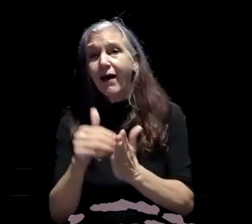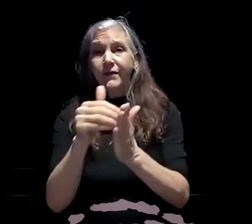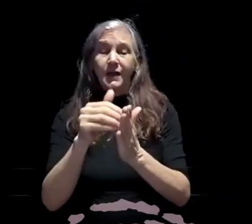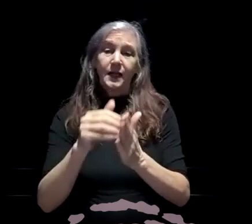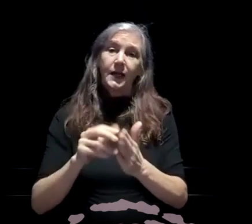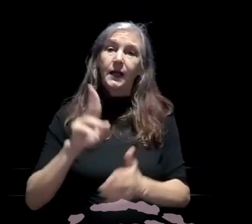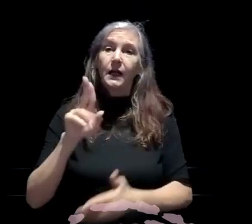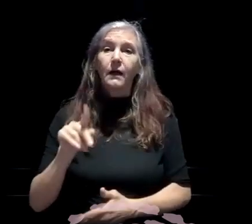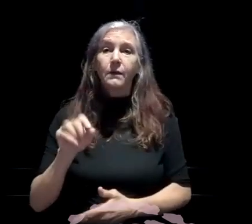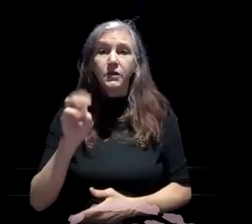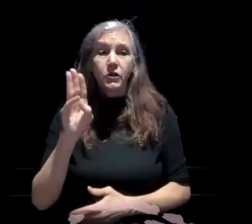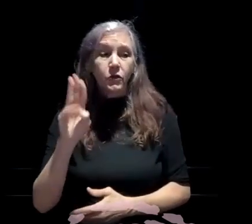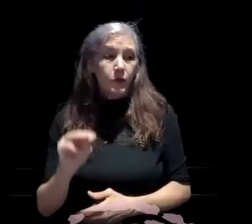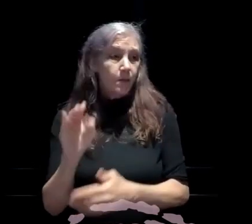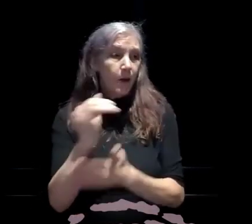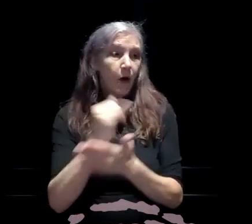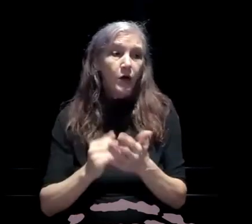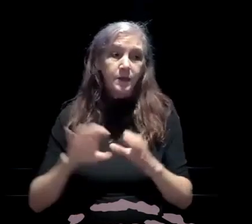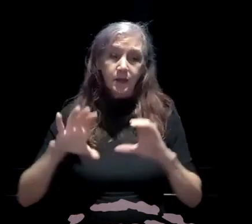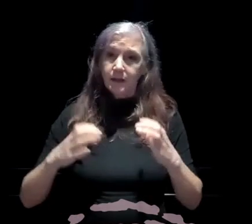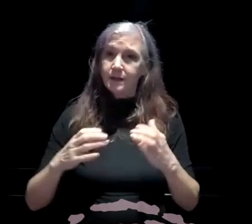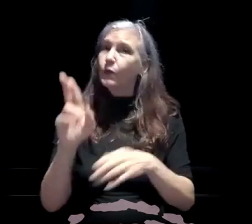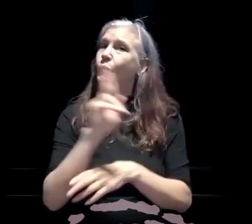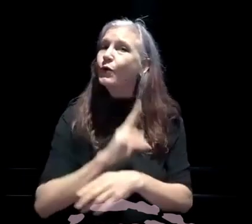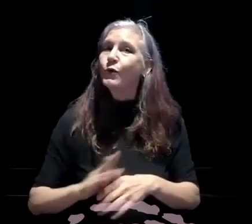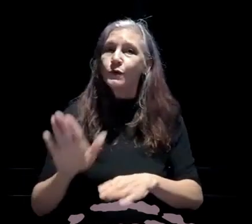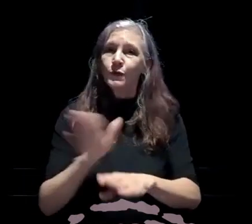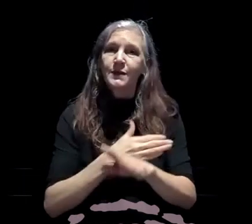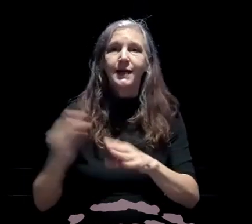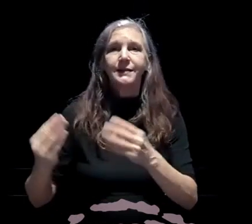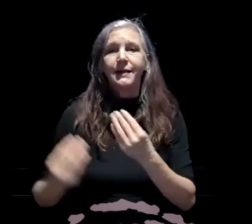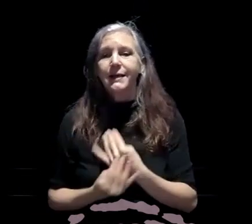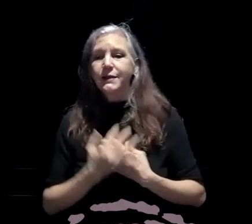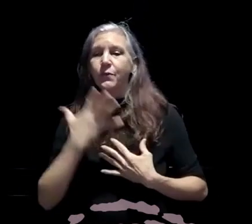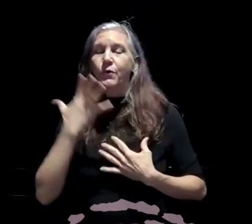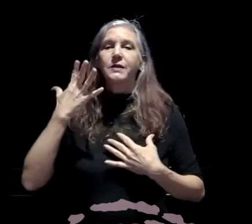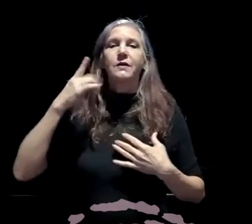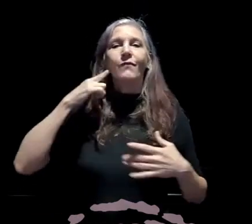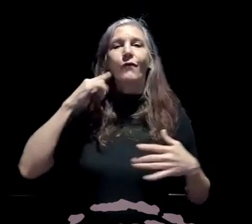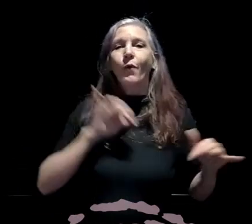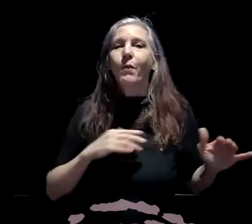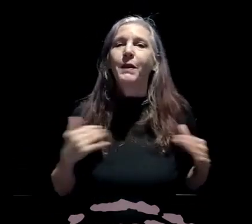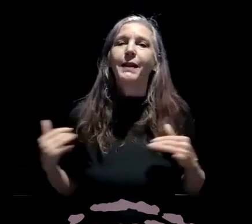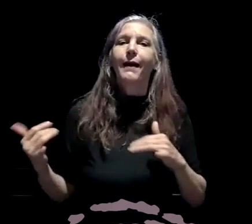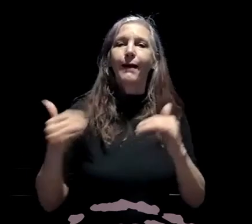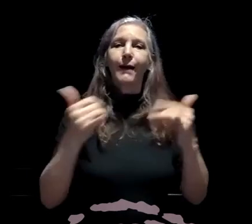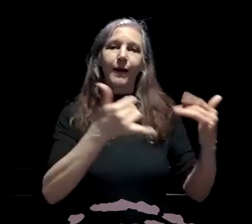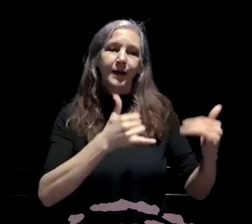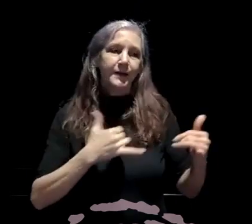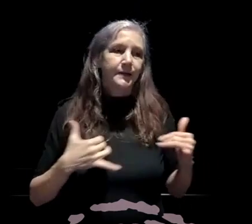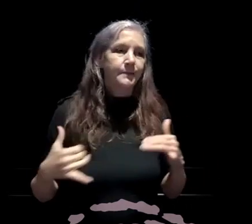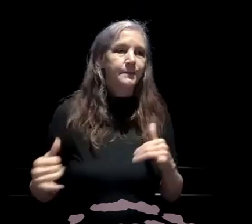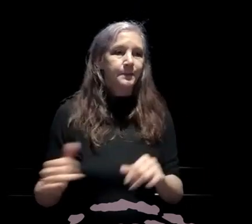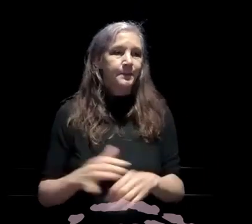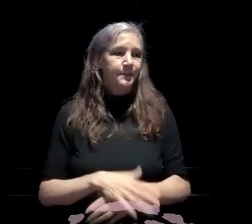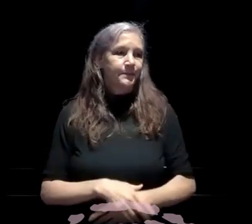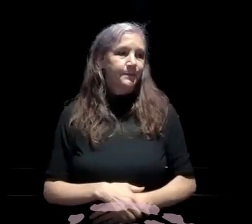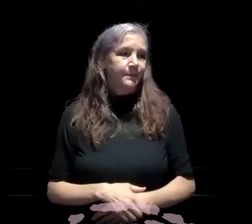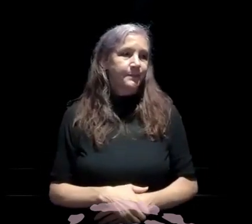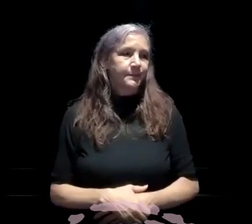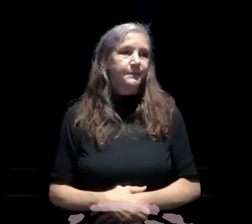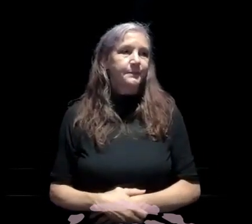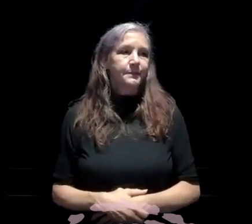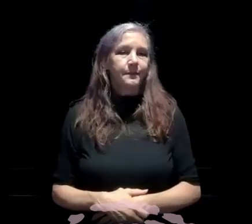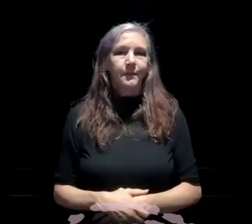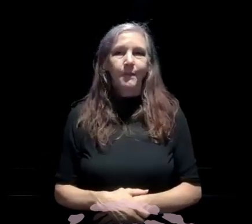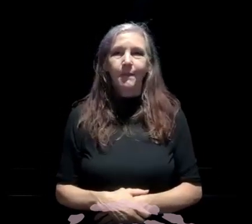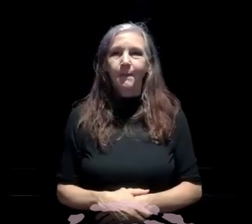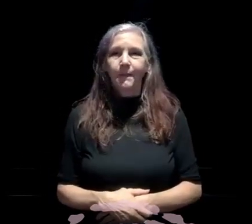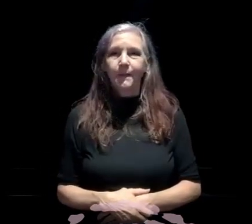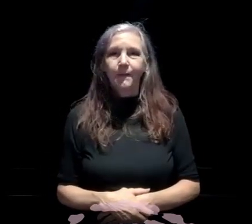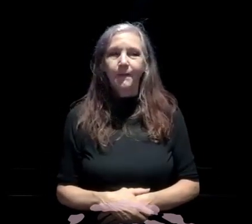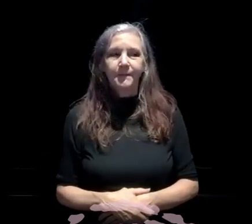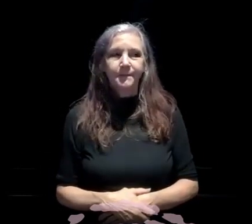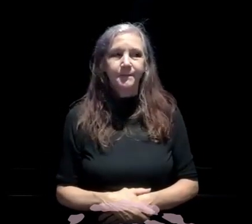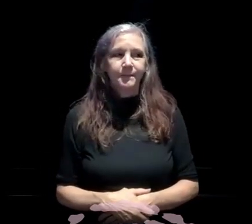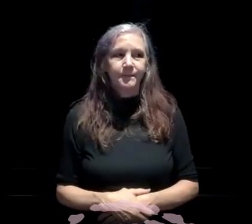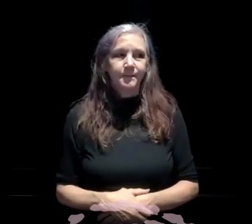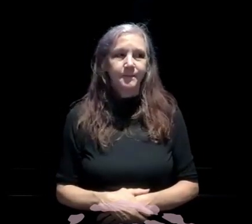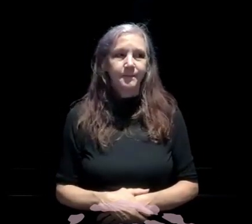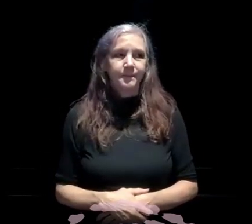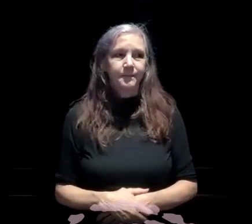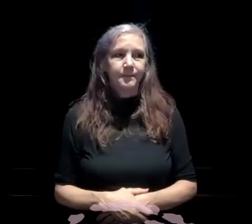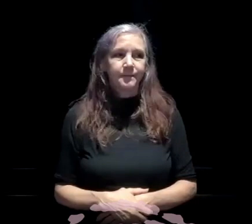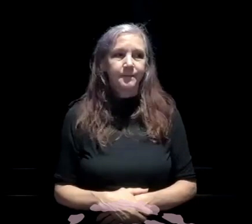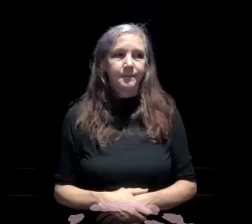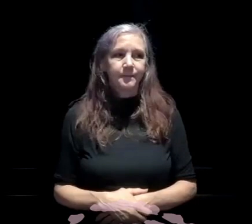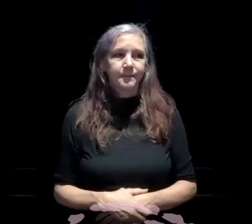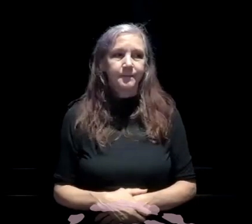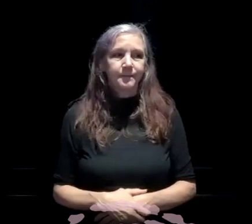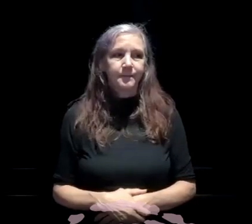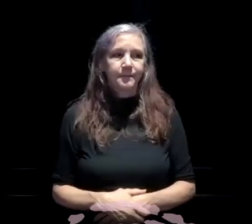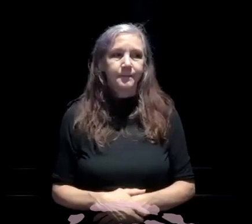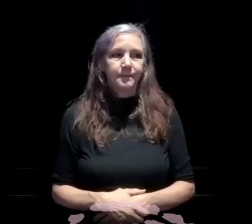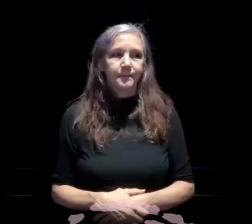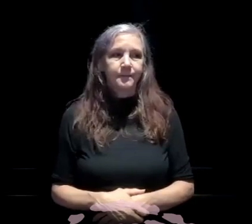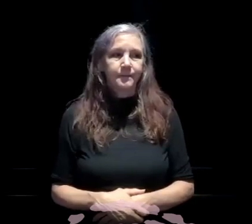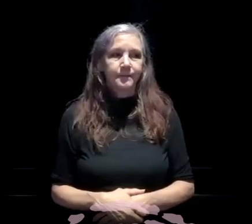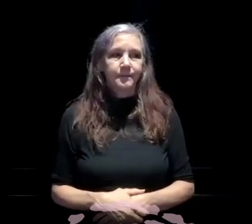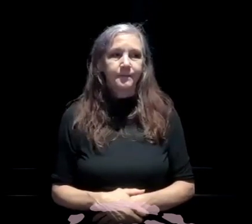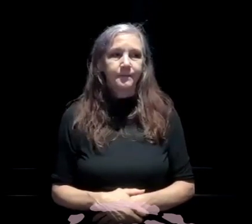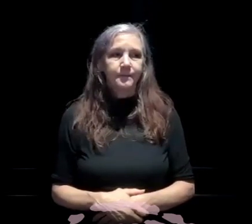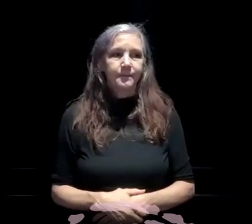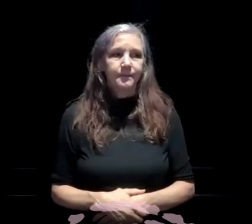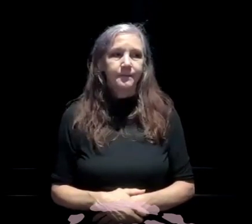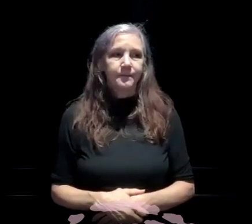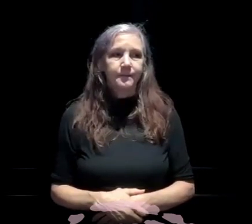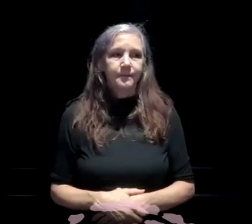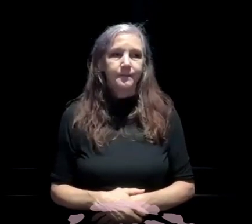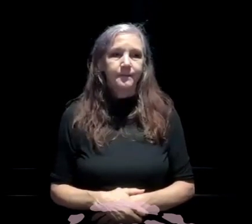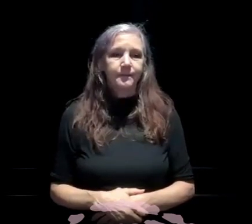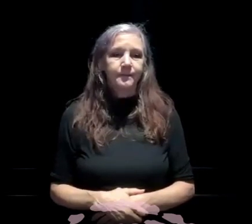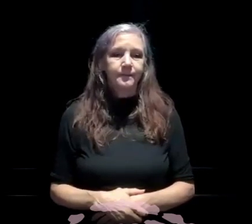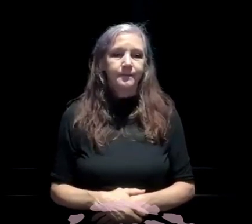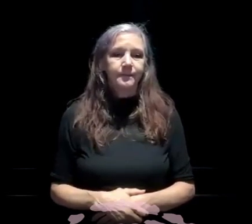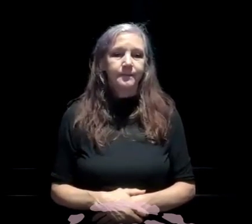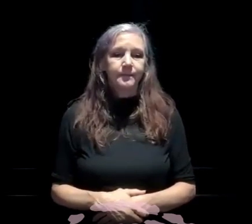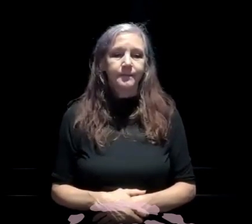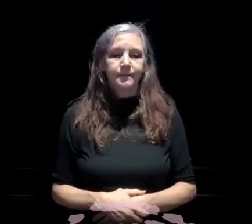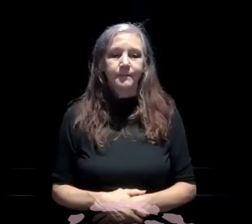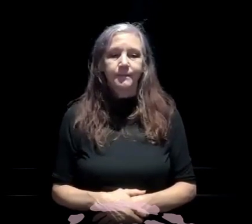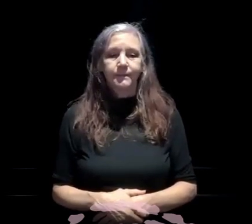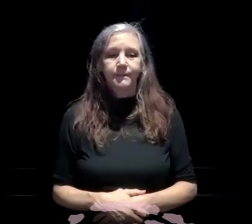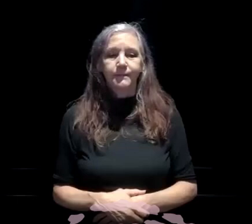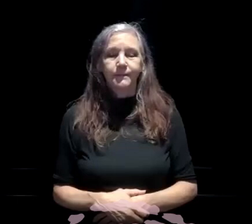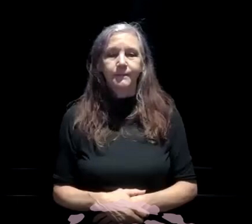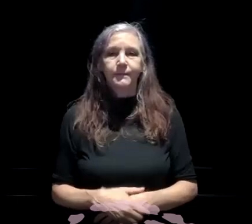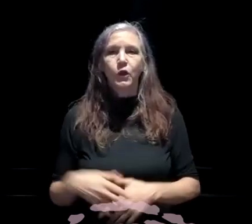And we also use music as inspiration to play.